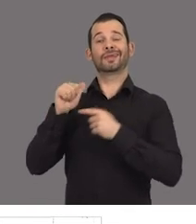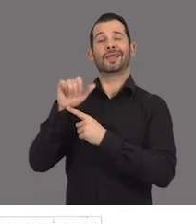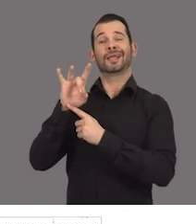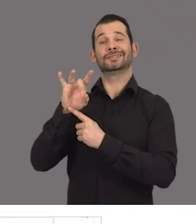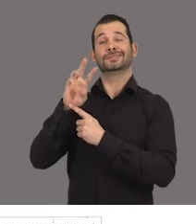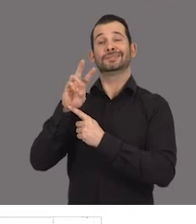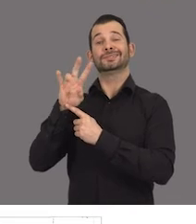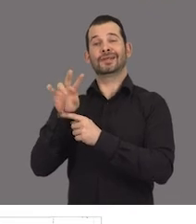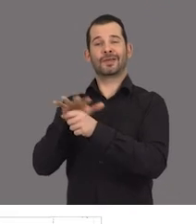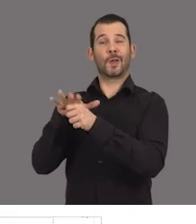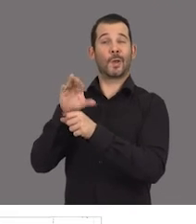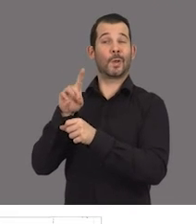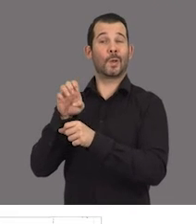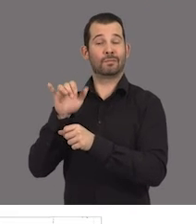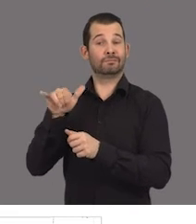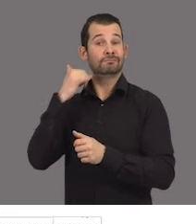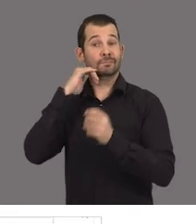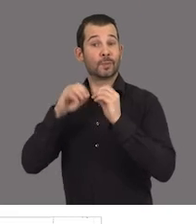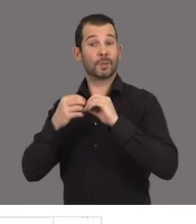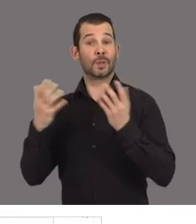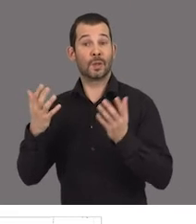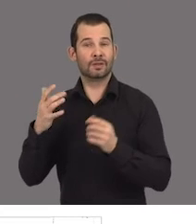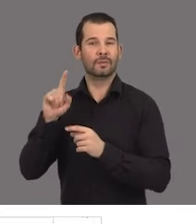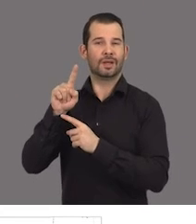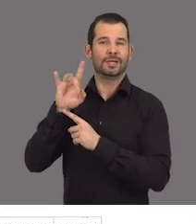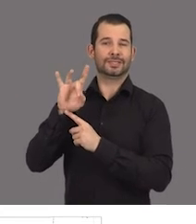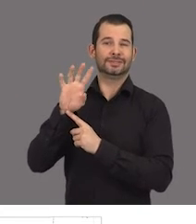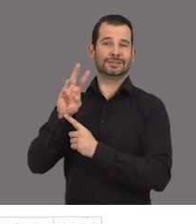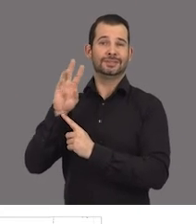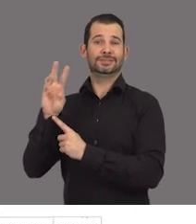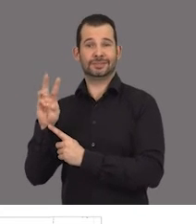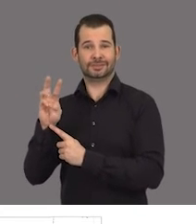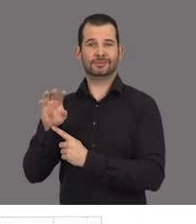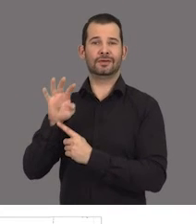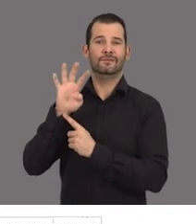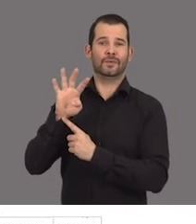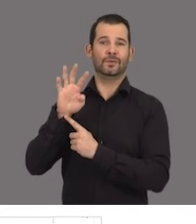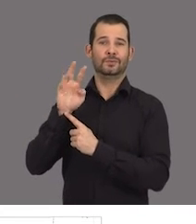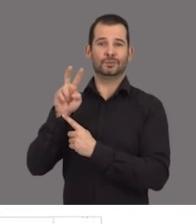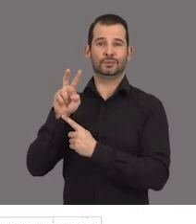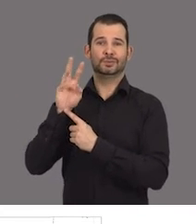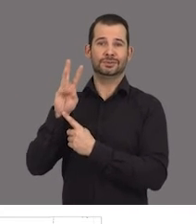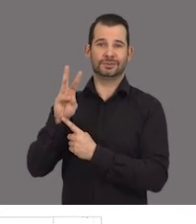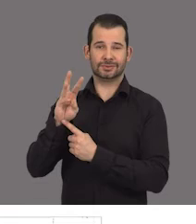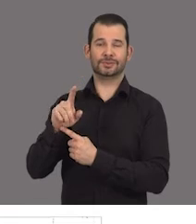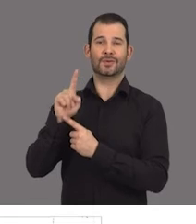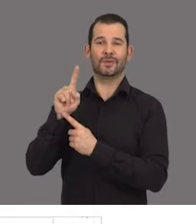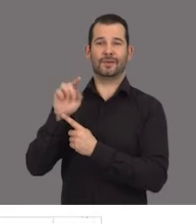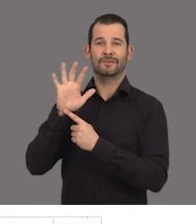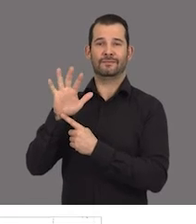That number is 1-866-426-1527.